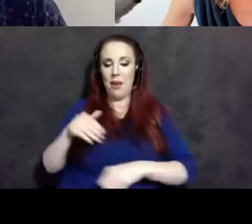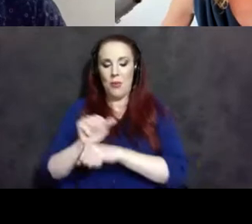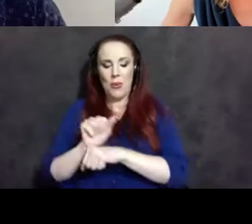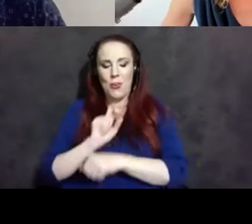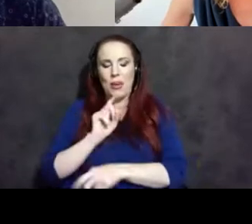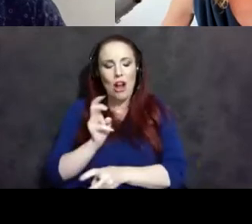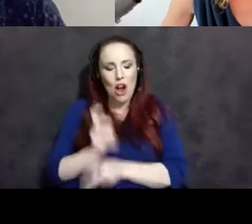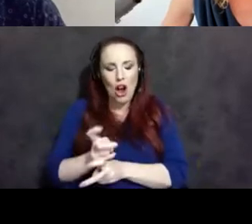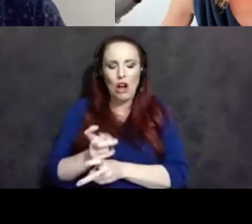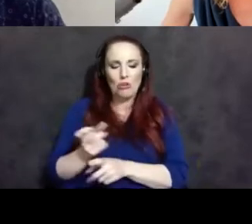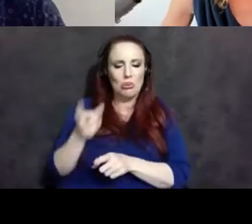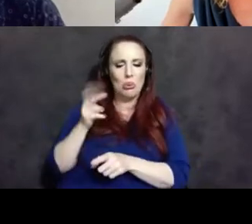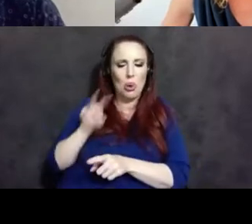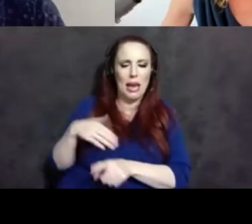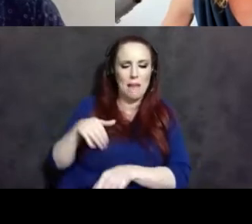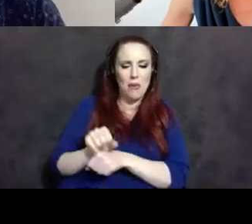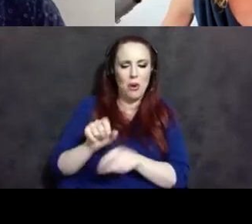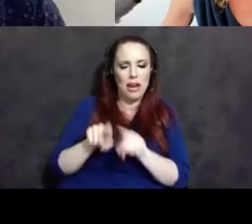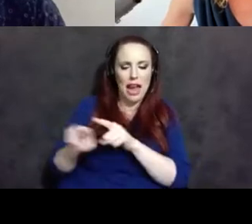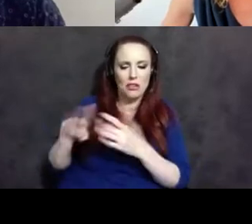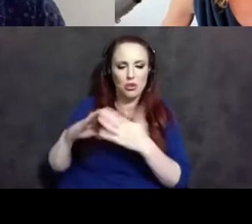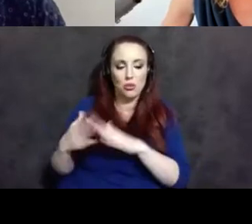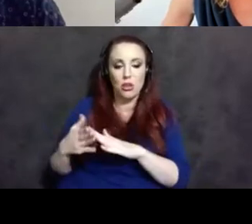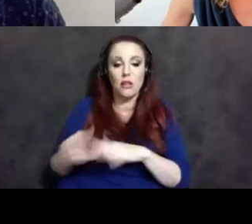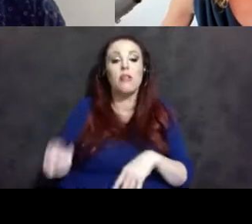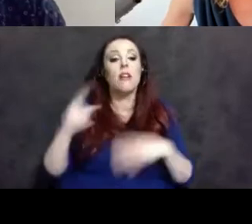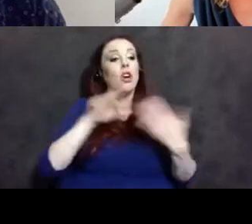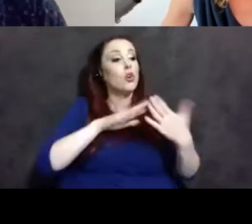But in community, it's easier to show up as your full self to be empathetic, to think